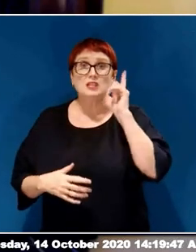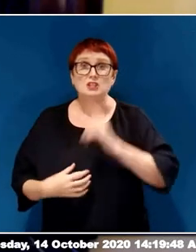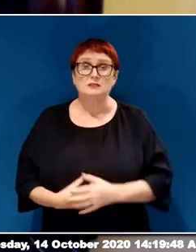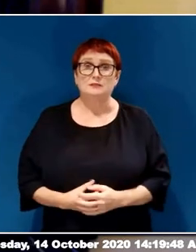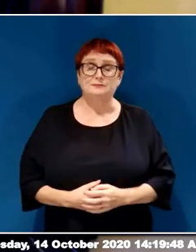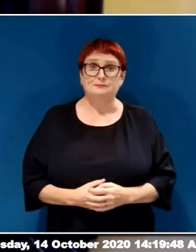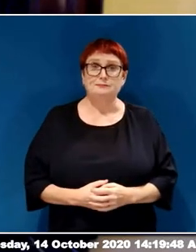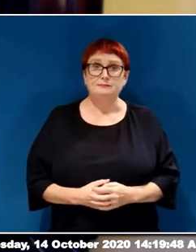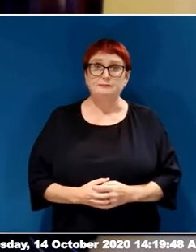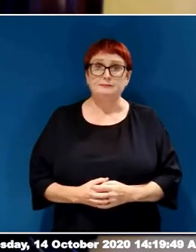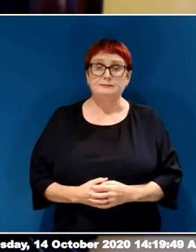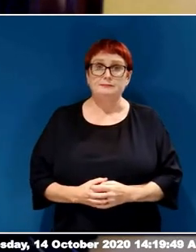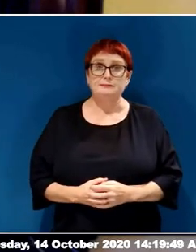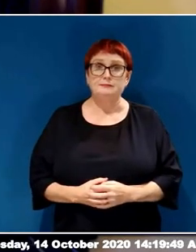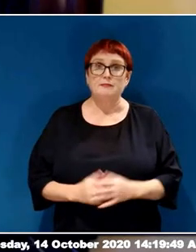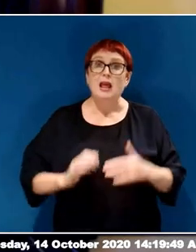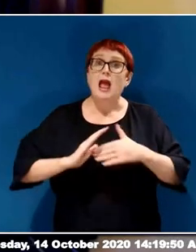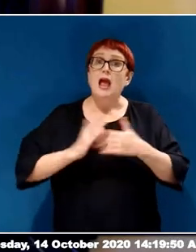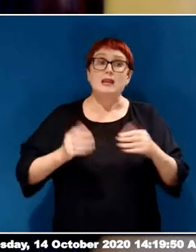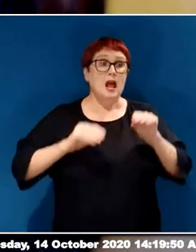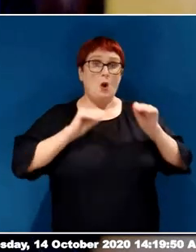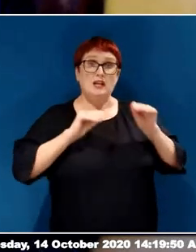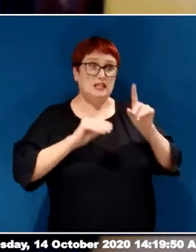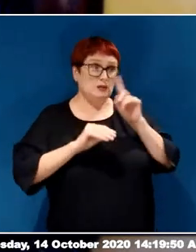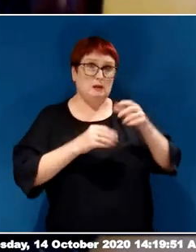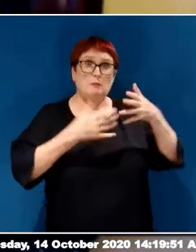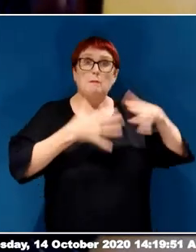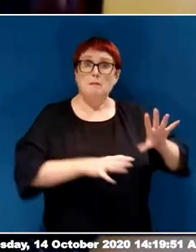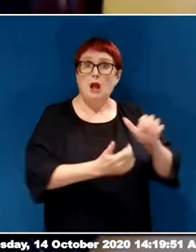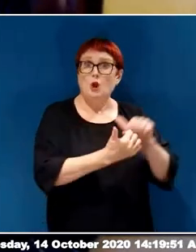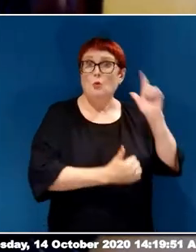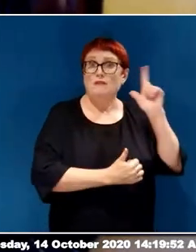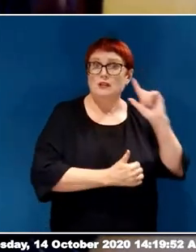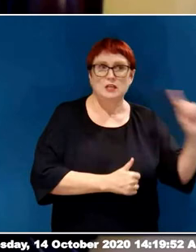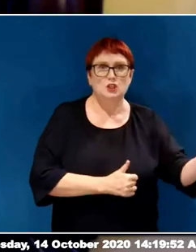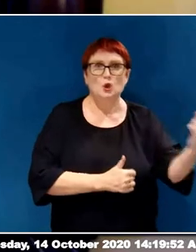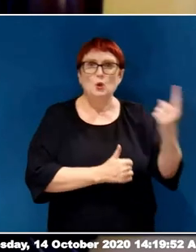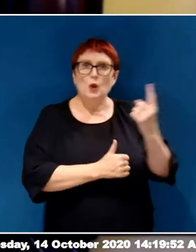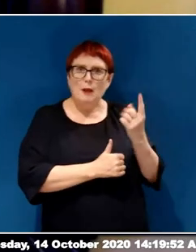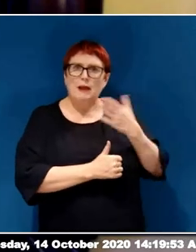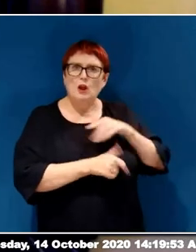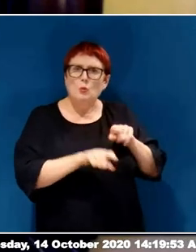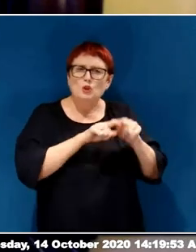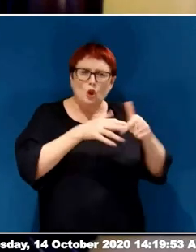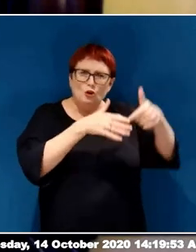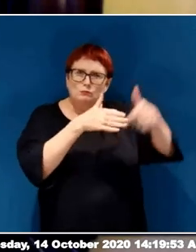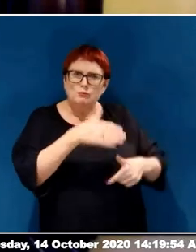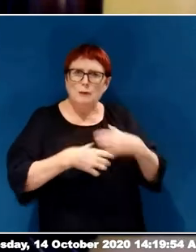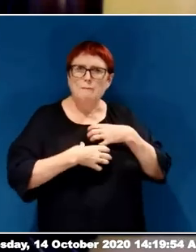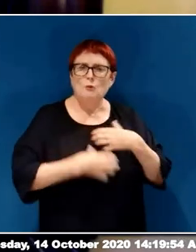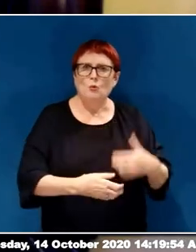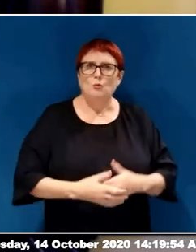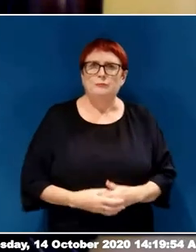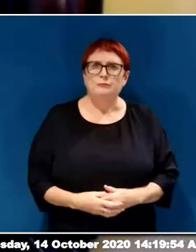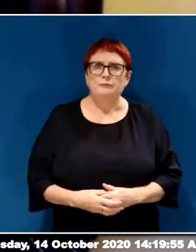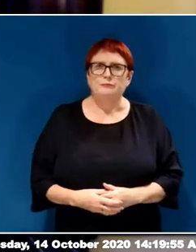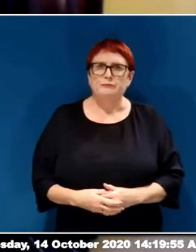of this process, and they all tell me they've never seen the planning for Personalised Learning and Support Guidelines until they arrived in my